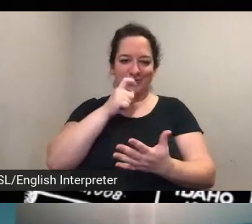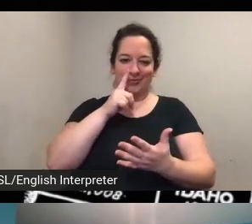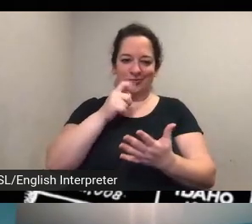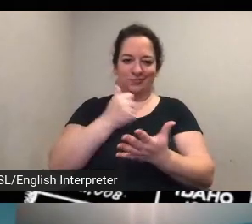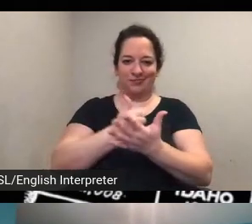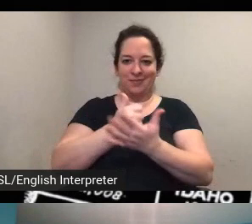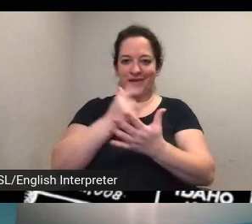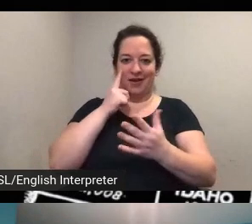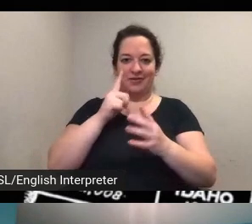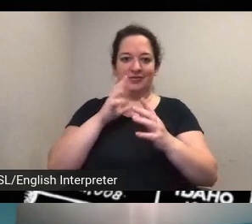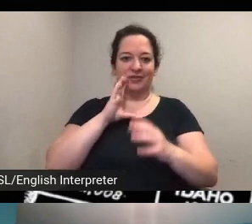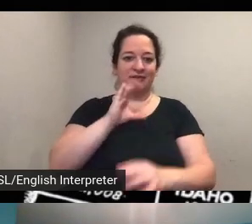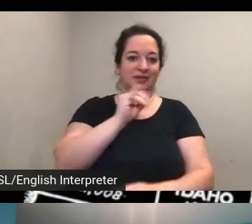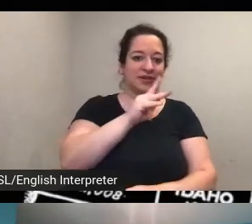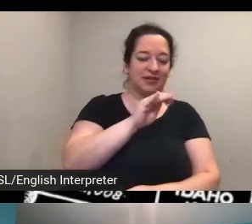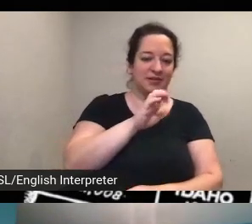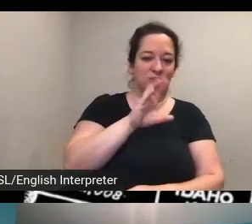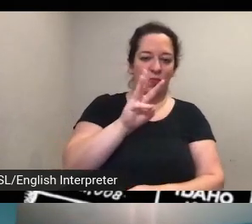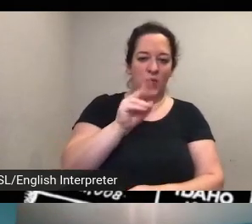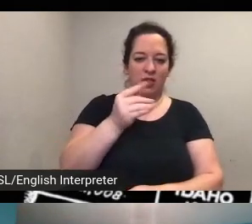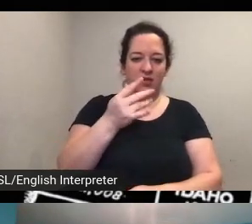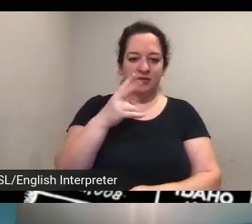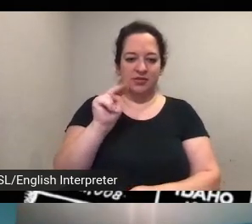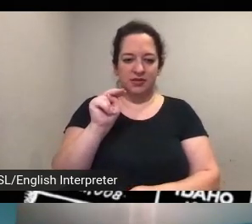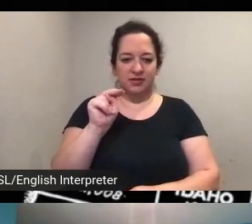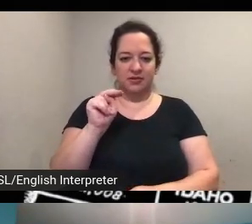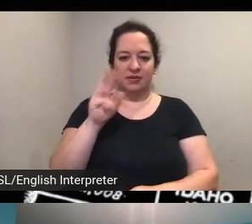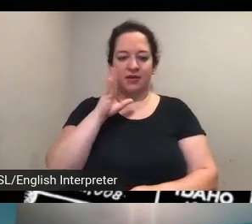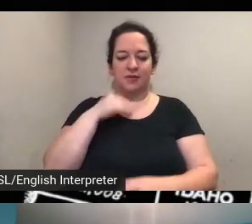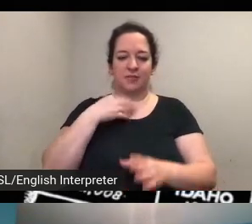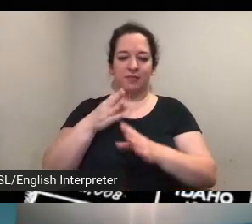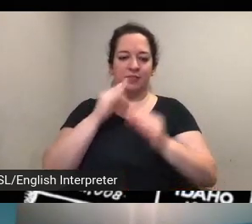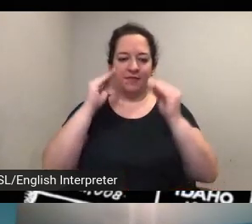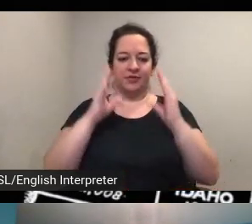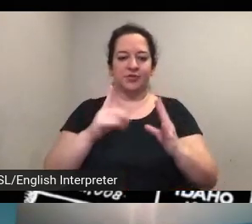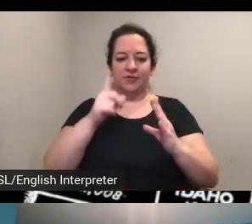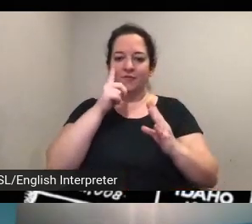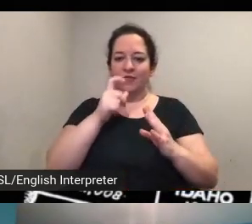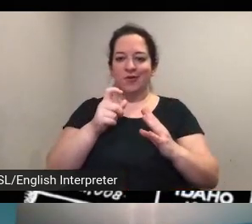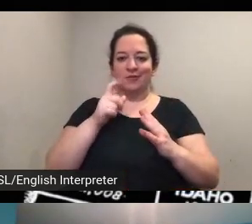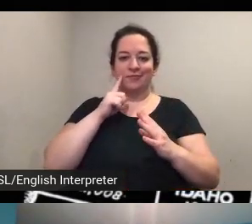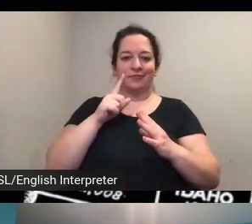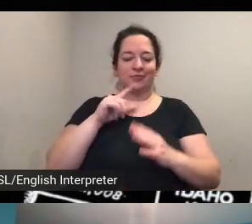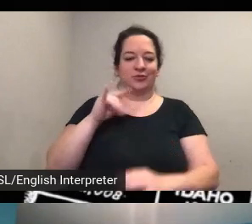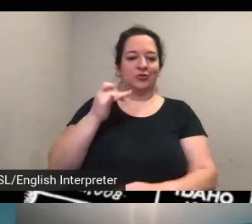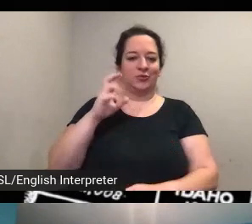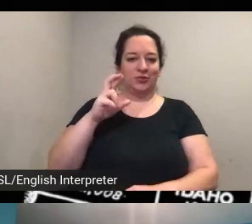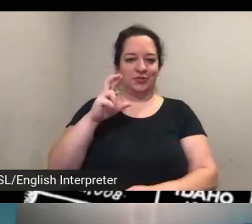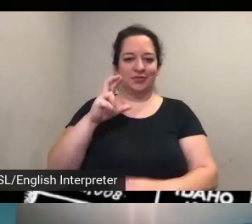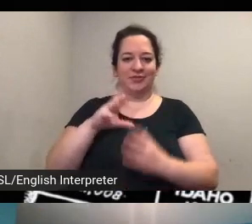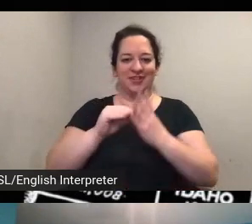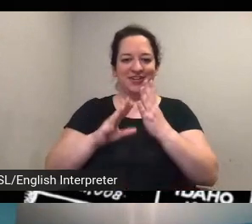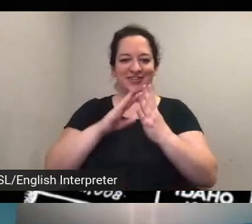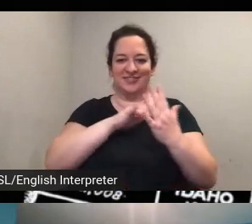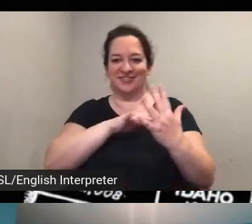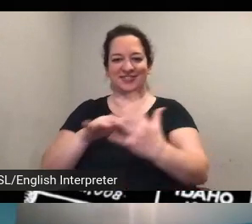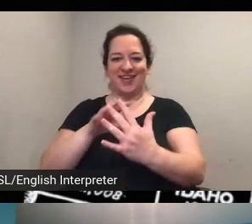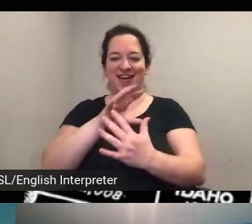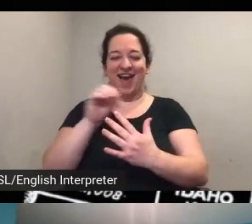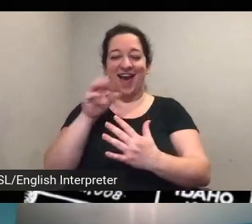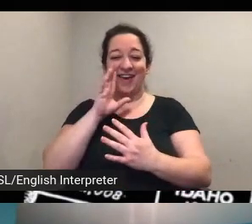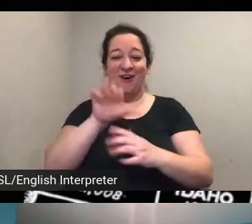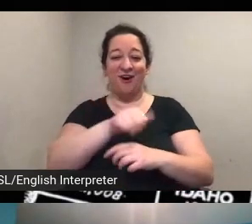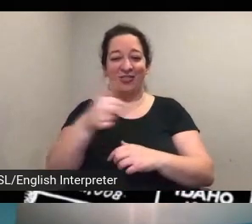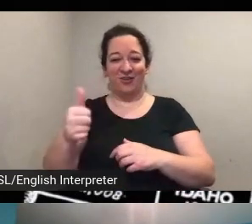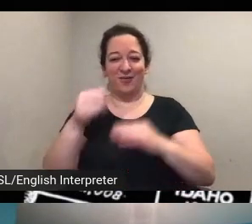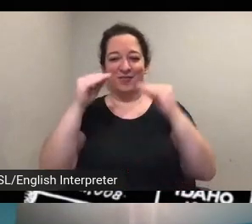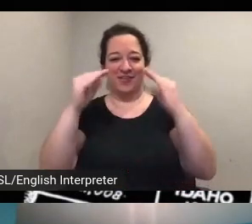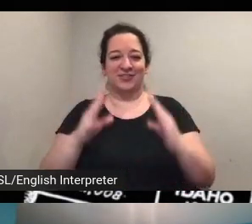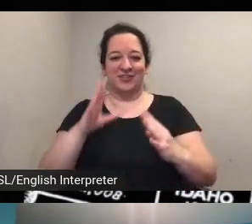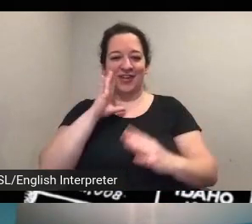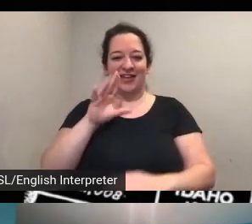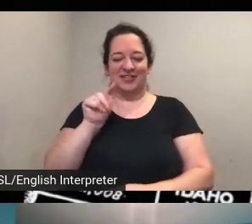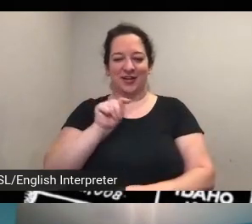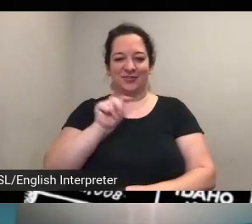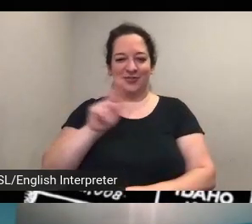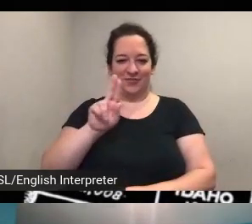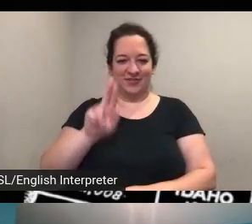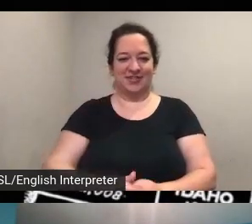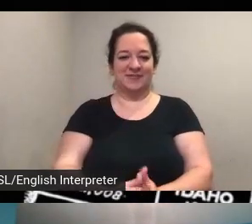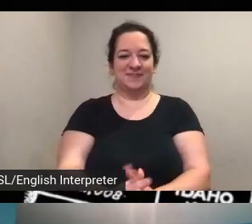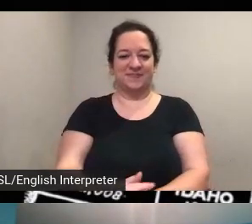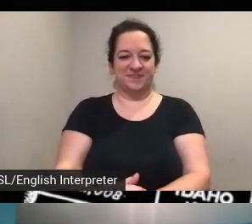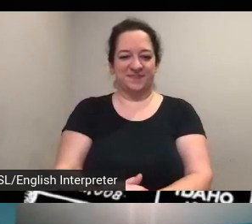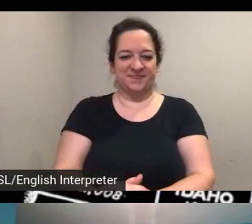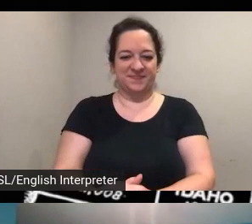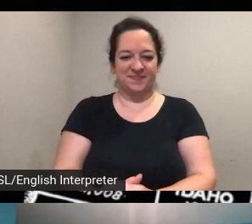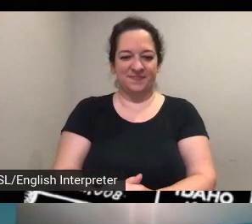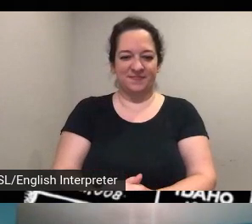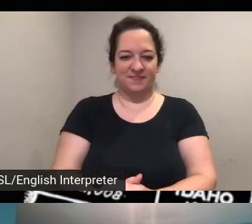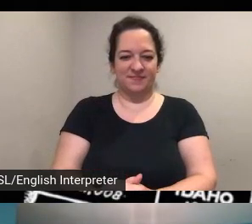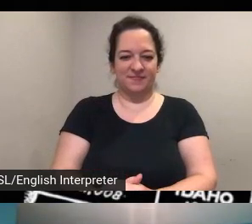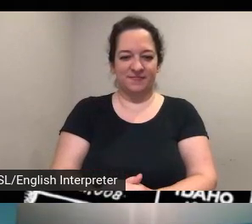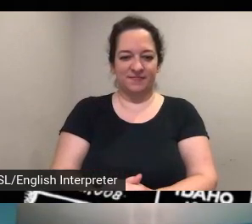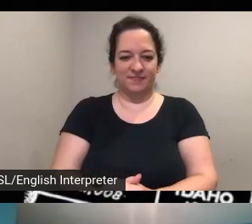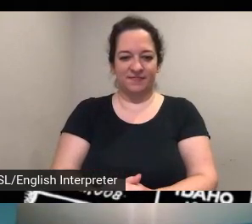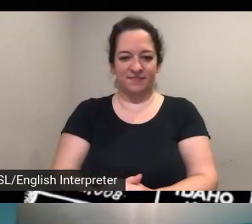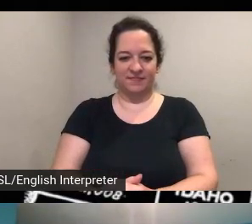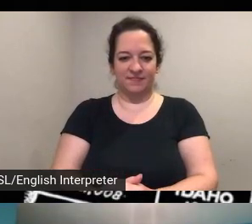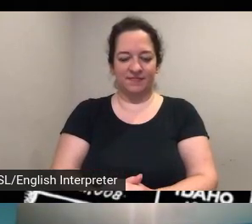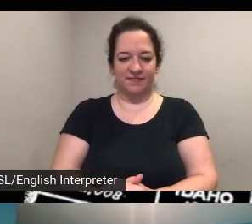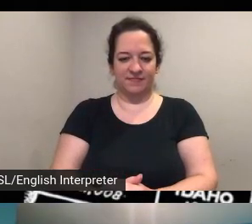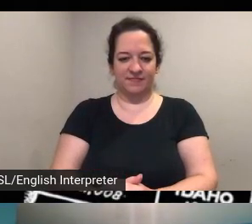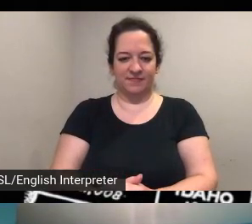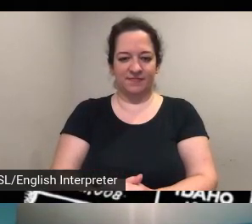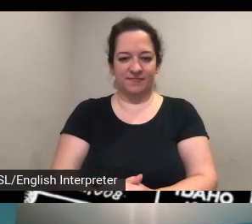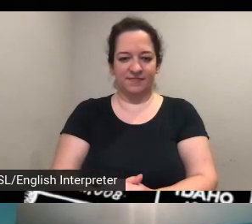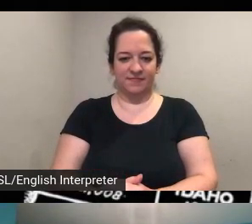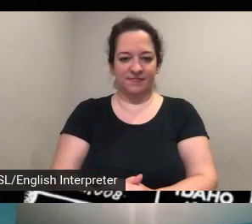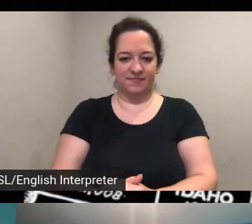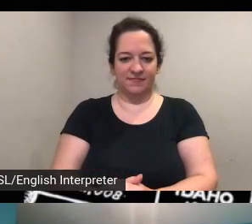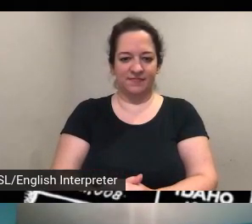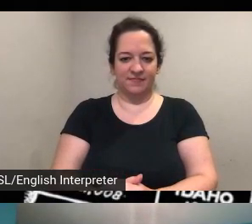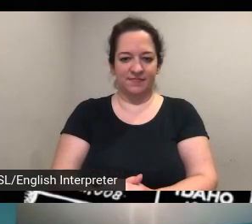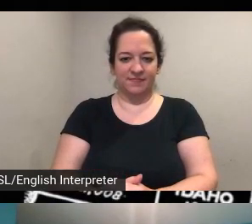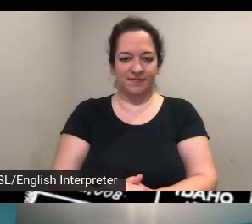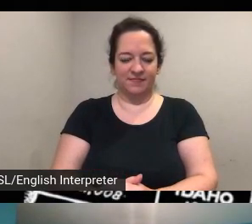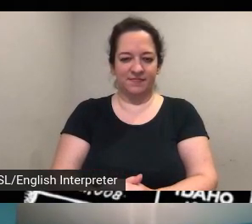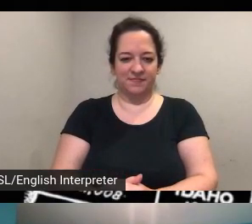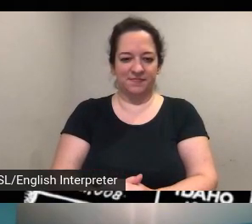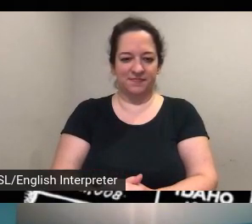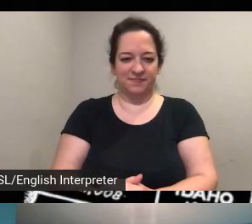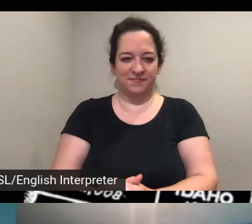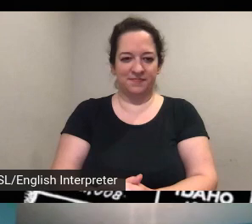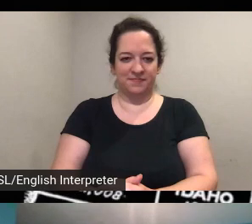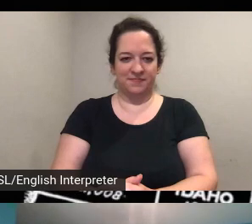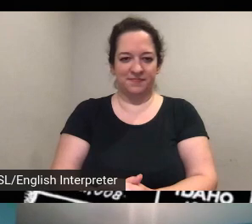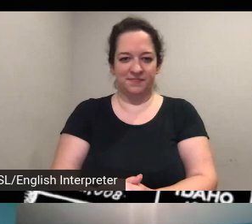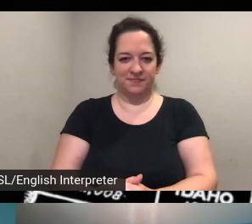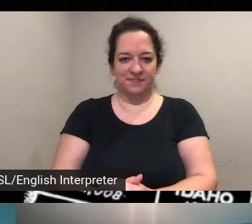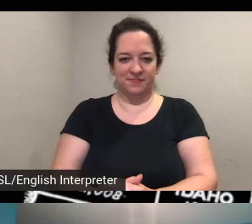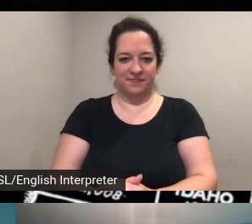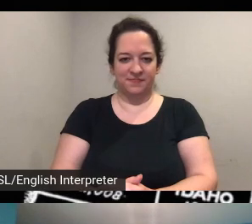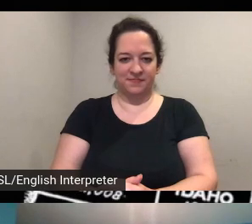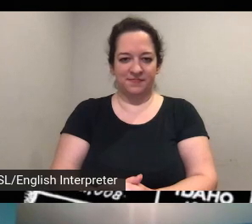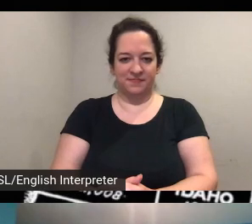uh professor of women's studies and gender studies at towson university